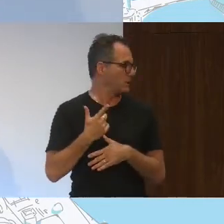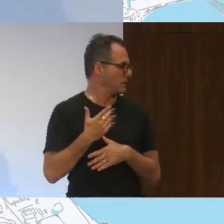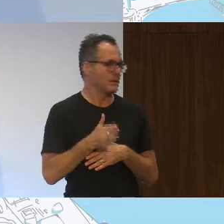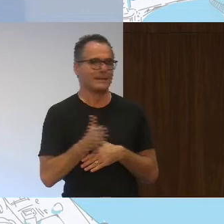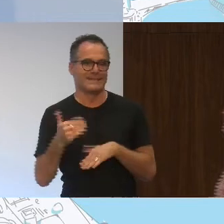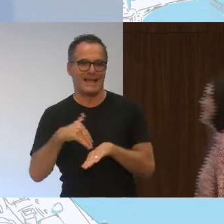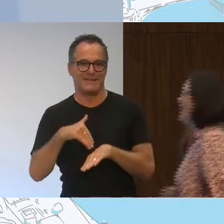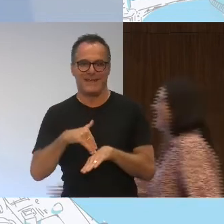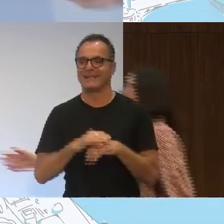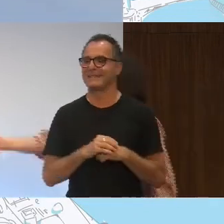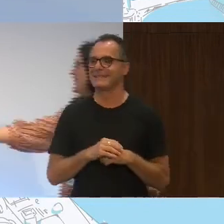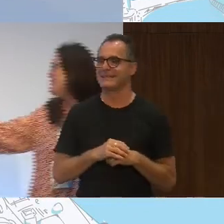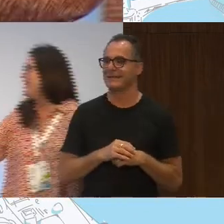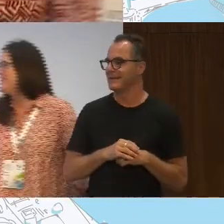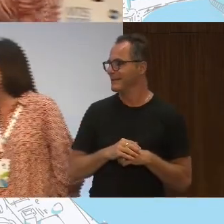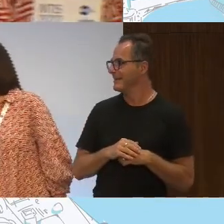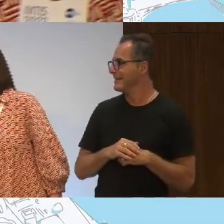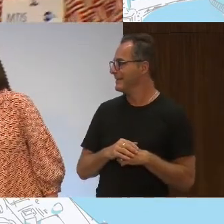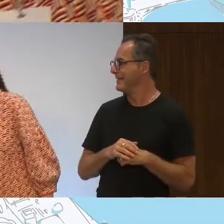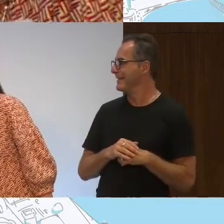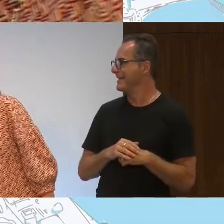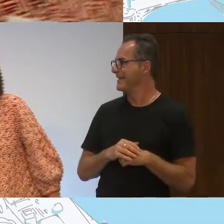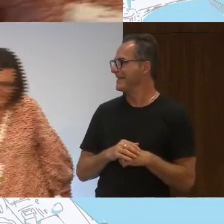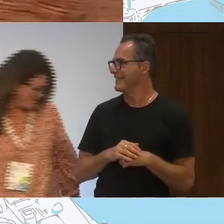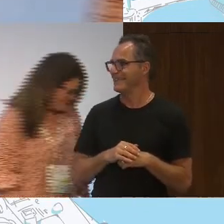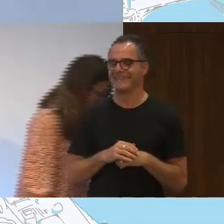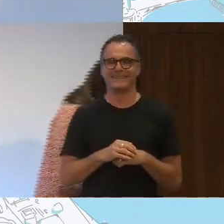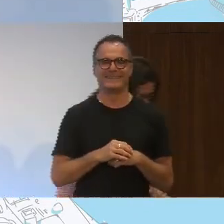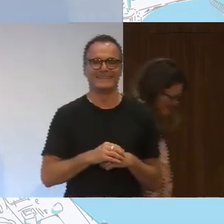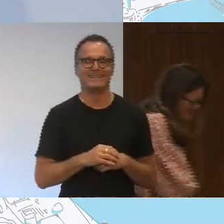but they probably don't work as it's right that it probably don't work as well as